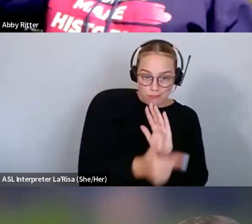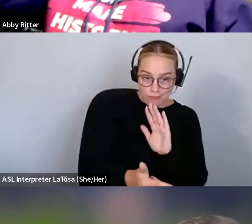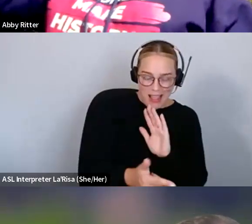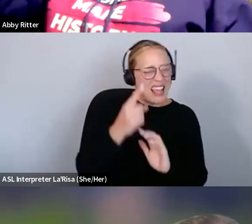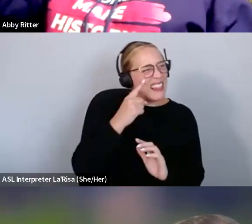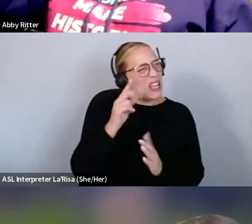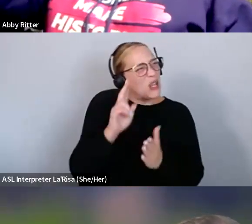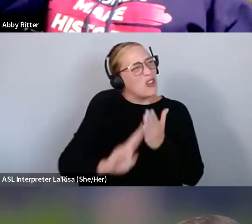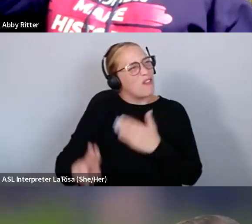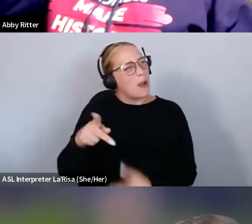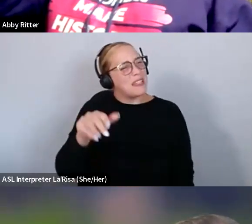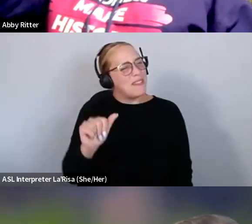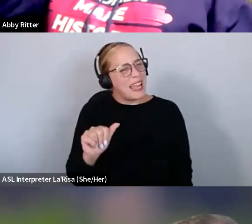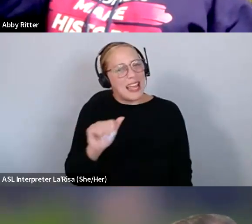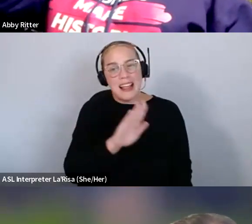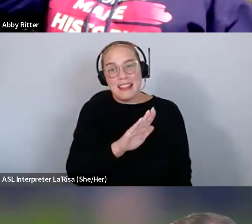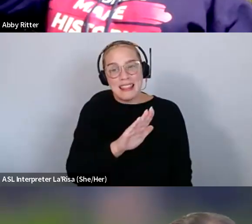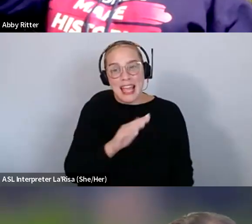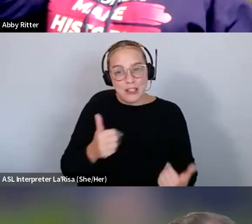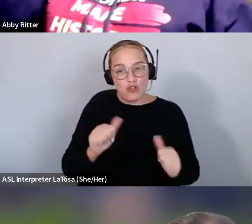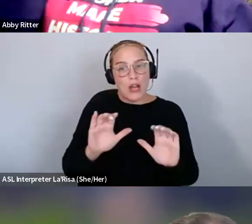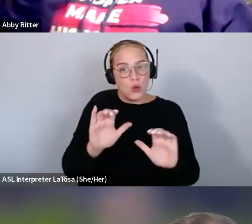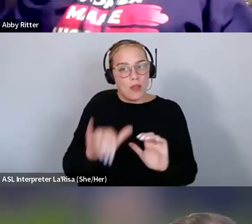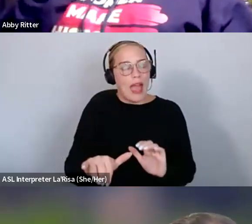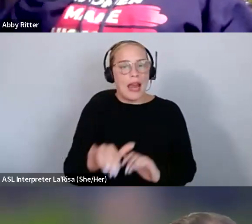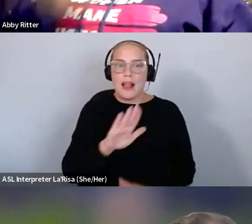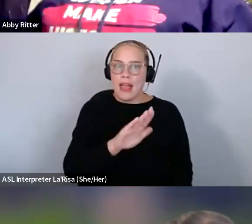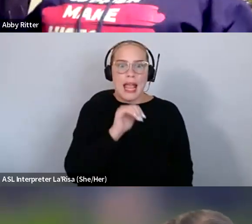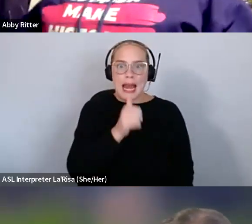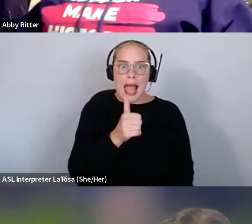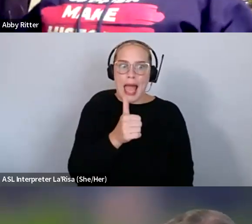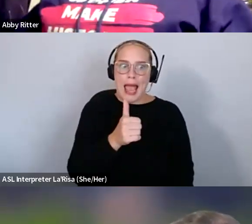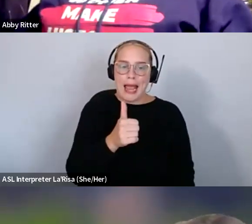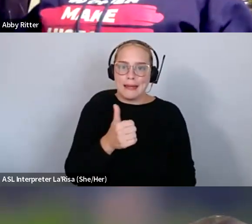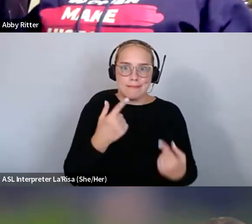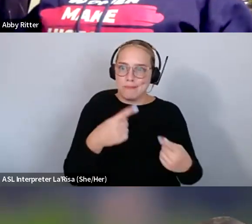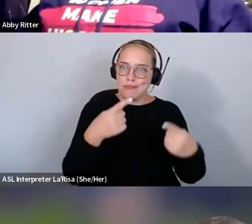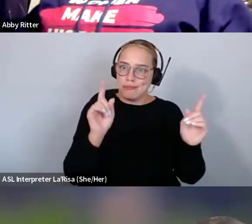president. You can't do it. You can ask those two questions. This is a real hypo. I want to say it was the University of Pennsylvania that was